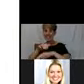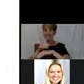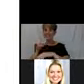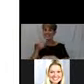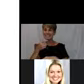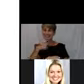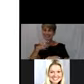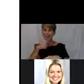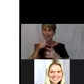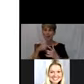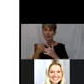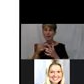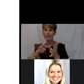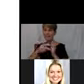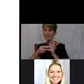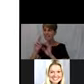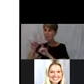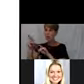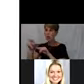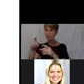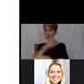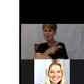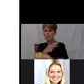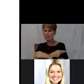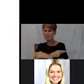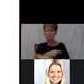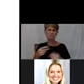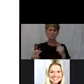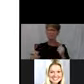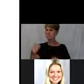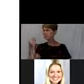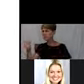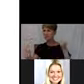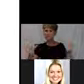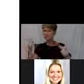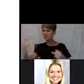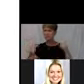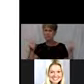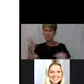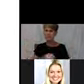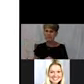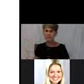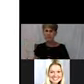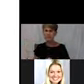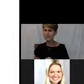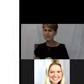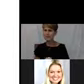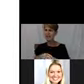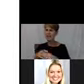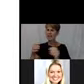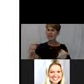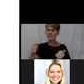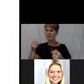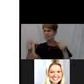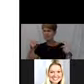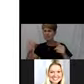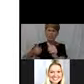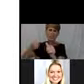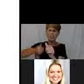And what this means is that you go out to the patient, they'll F you F you 20 times and chase you away. Then the next time, F you F you and it's 19 times